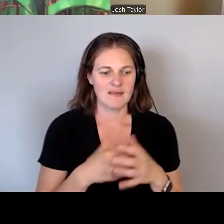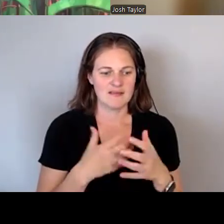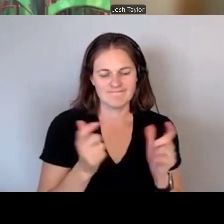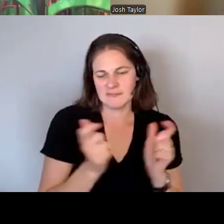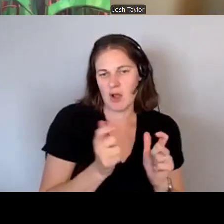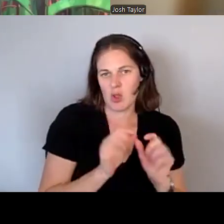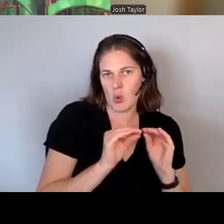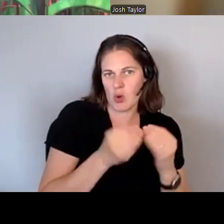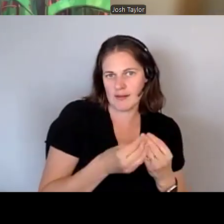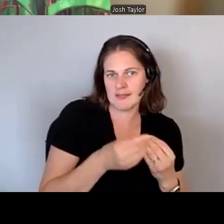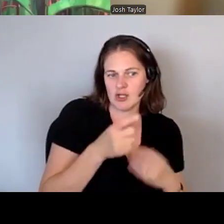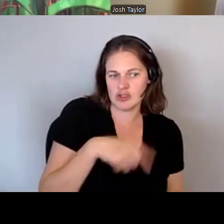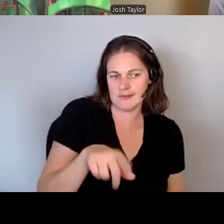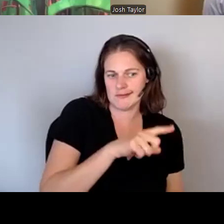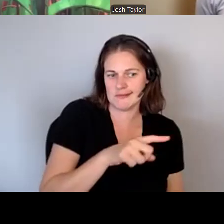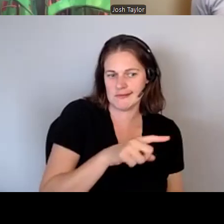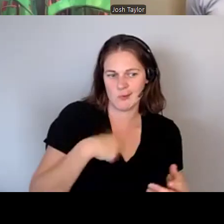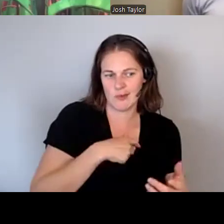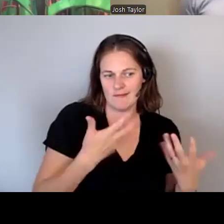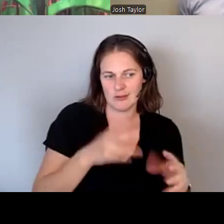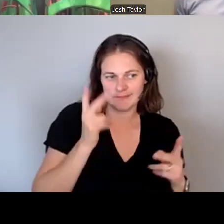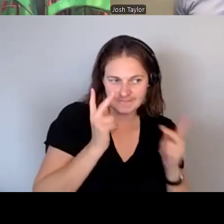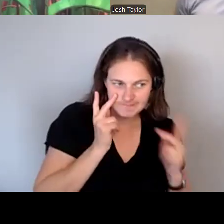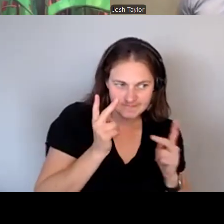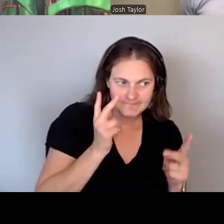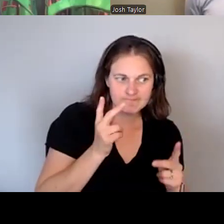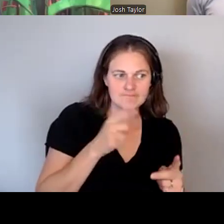really thrive by doing this work.